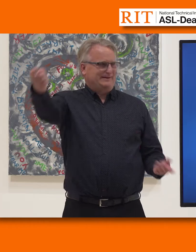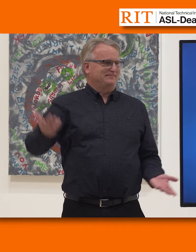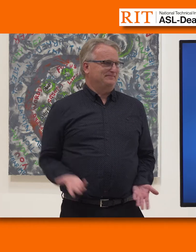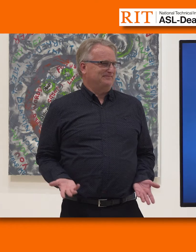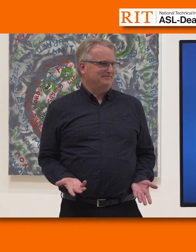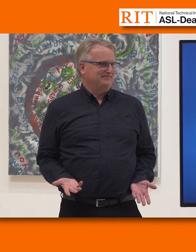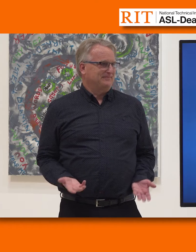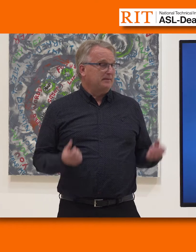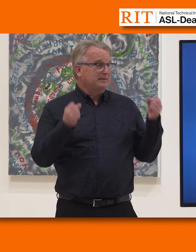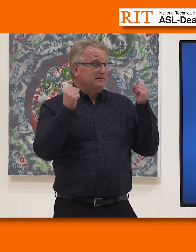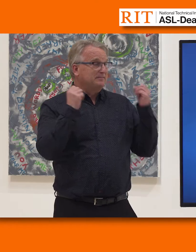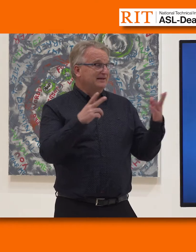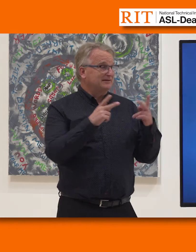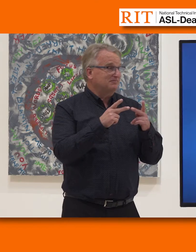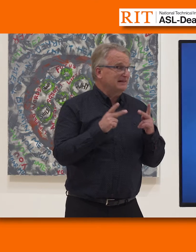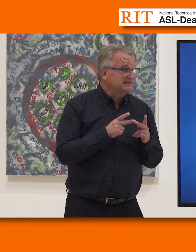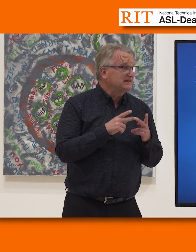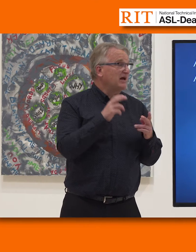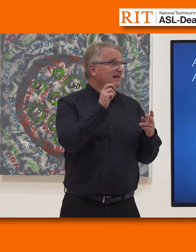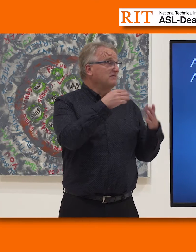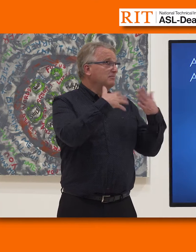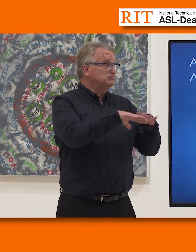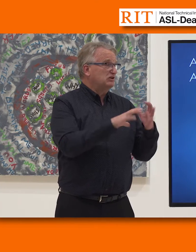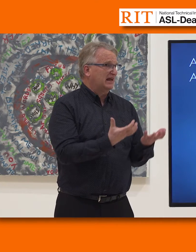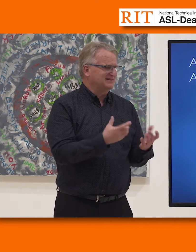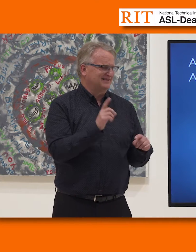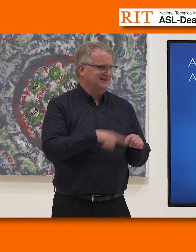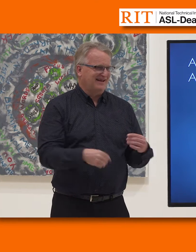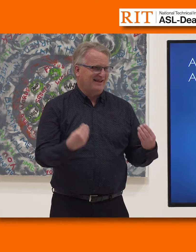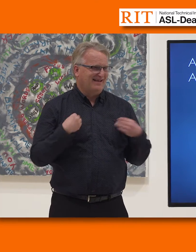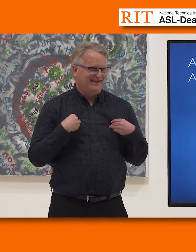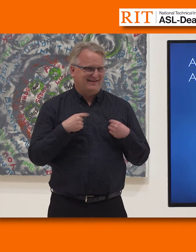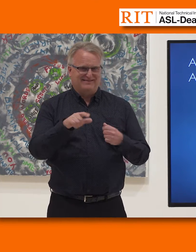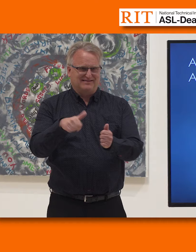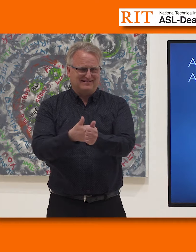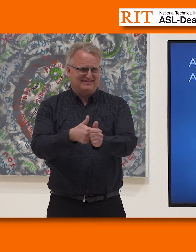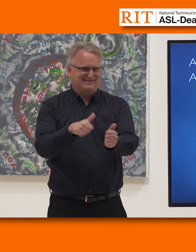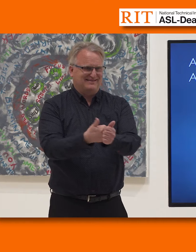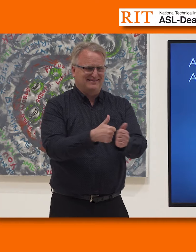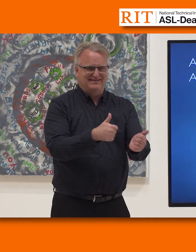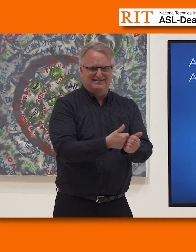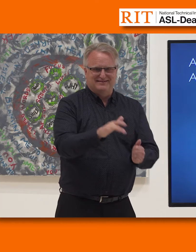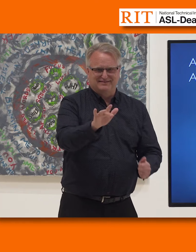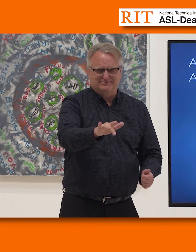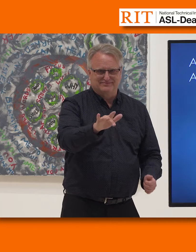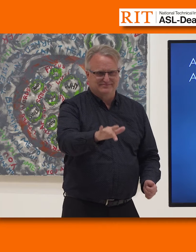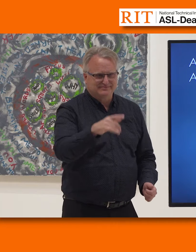This is a dream situation. But in a mainstream classroom, you can't have 3 or 4 working interpreters.